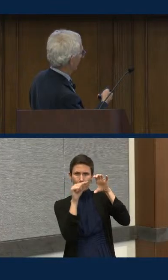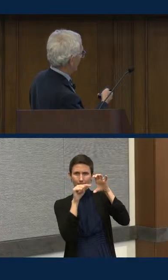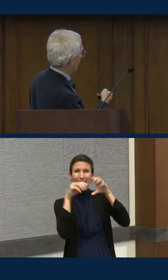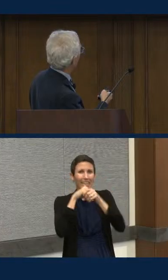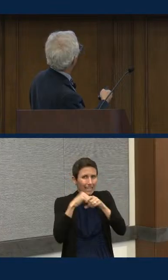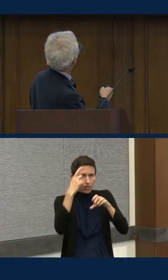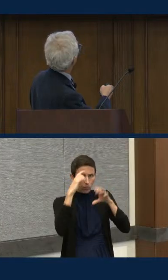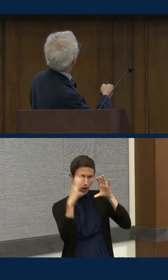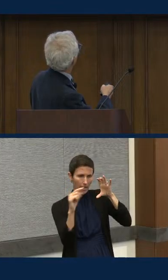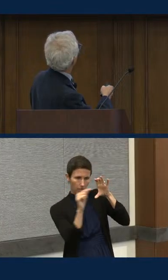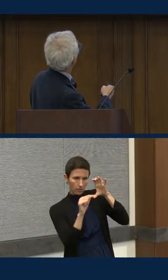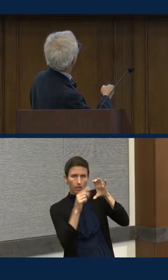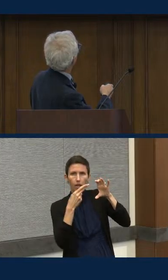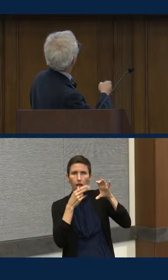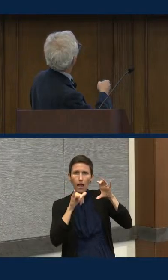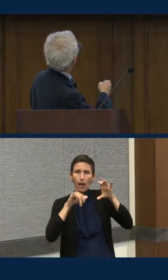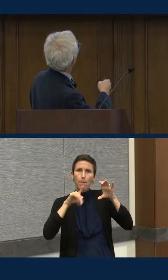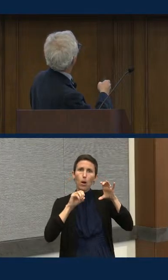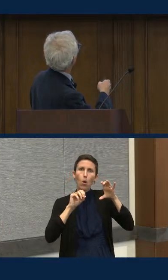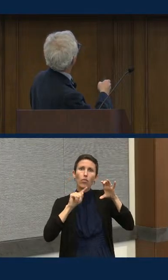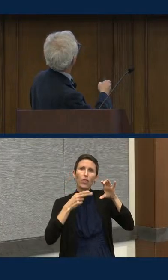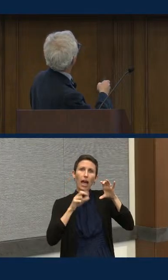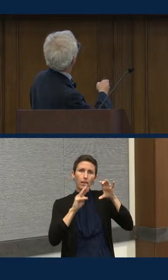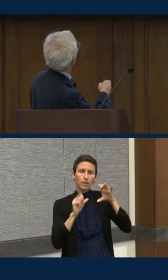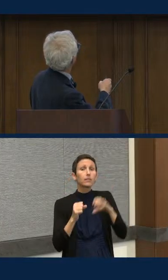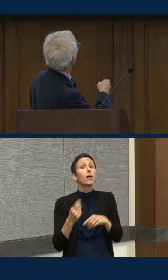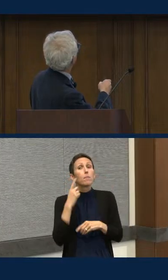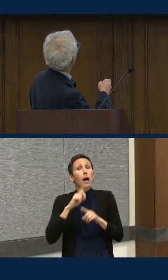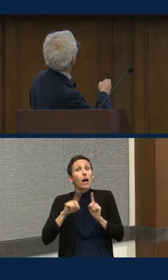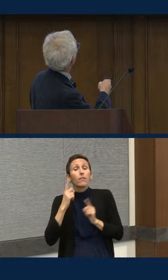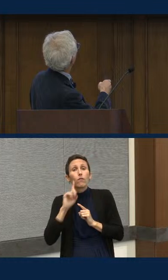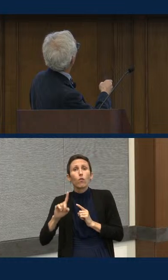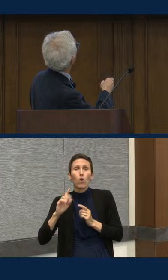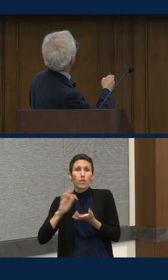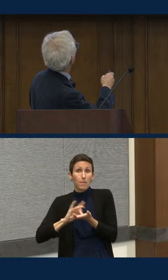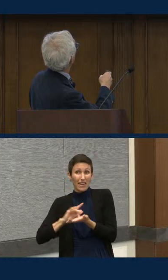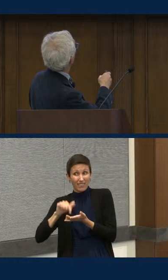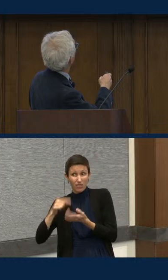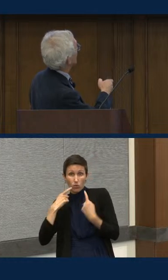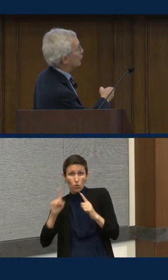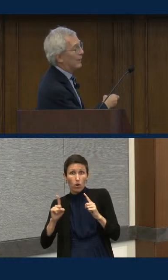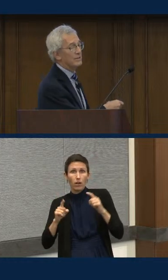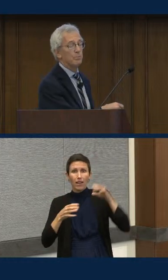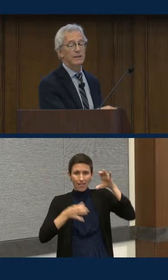for the GLP1 drugs to work the